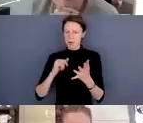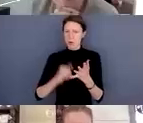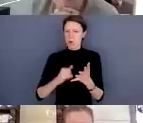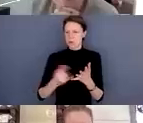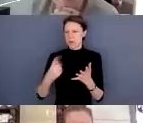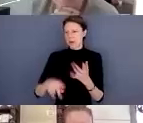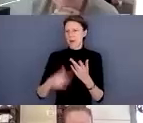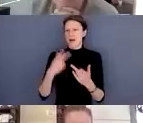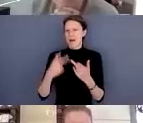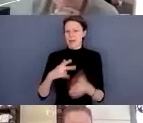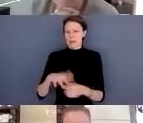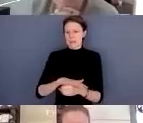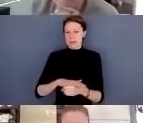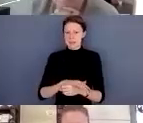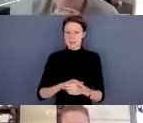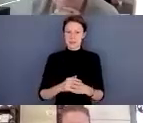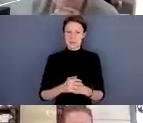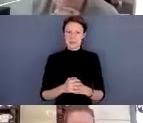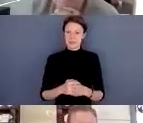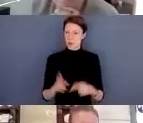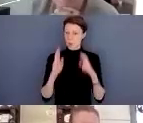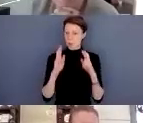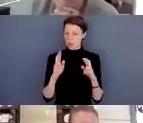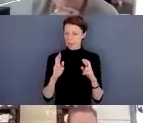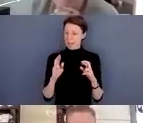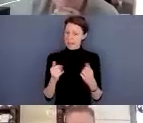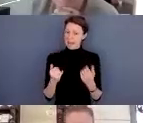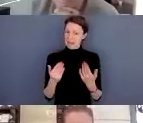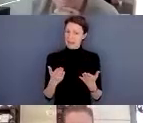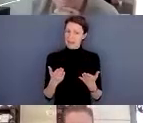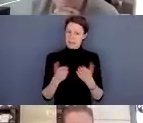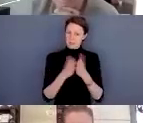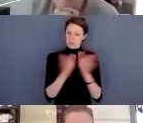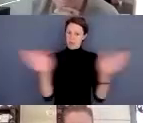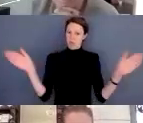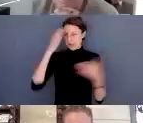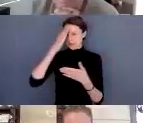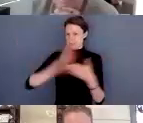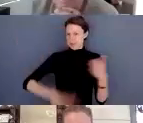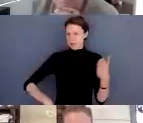hopefully I bring a sort of breadth of experience which is useful and which you can tap into and and